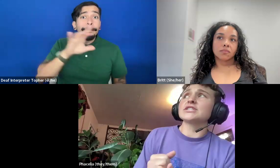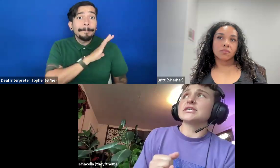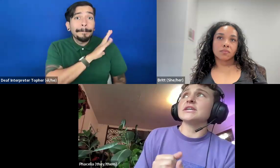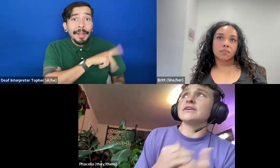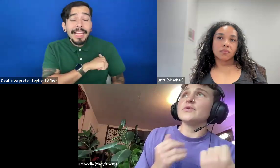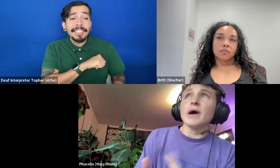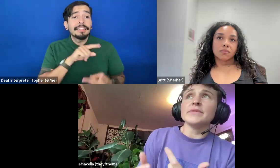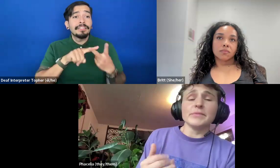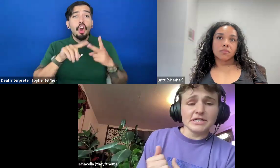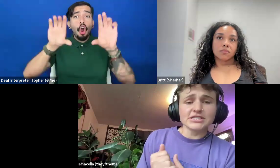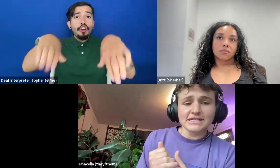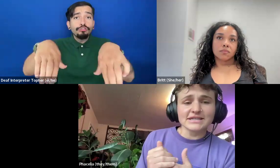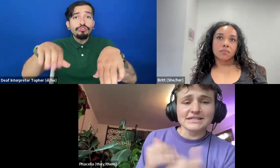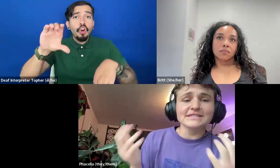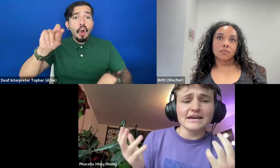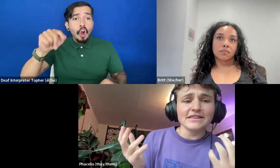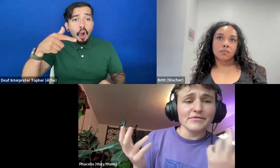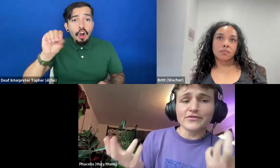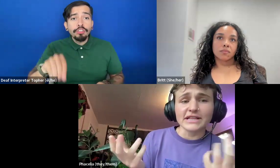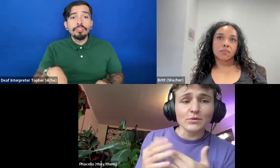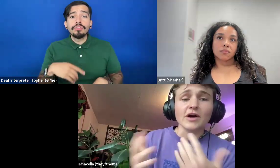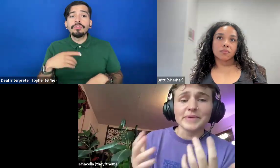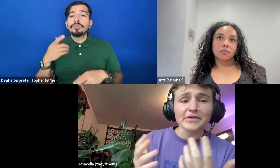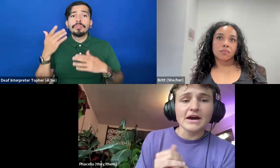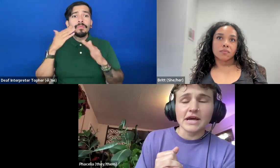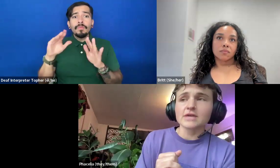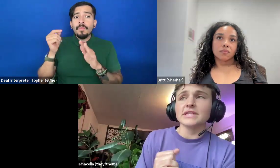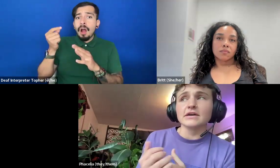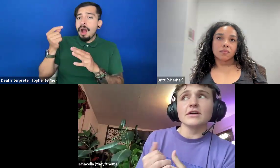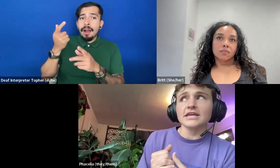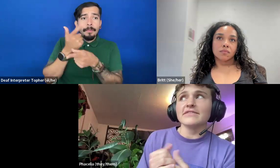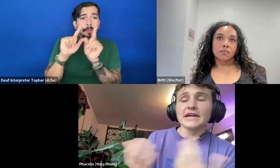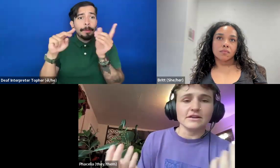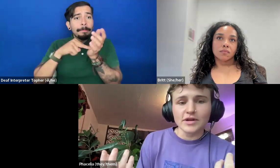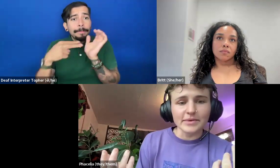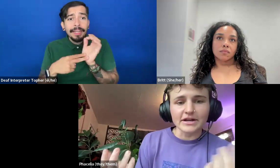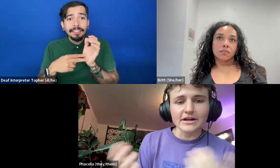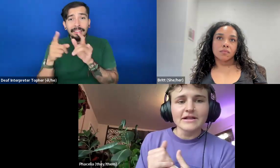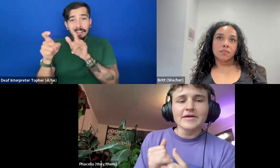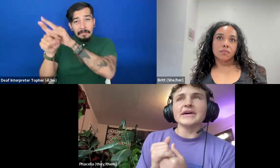Actually, if we bomb them a bunch, that's gonna set them free." Like, we're helping right now. And I could be like, okay, Yeah, if I didn't know any better.